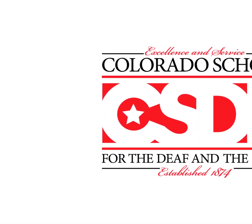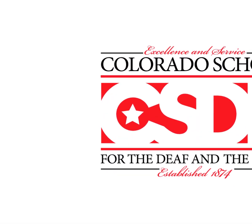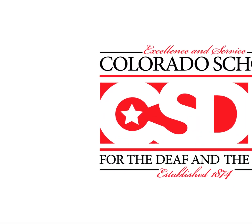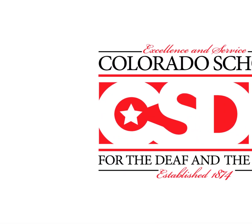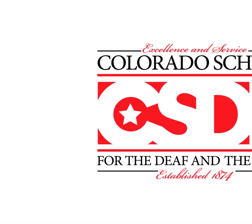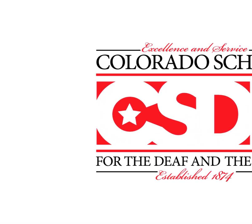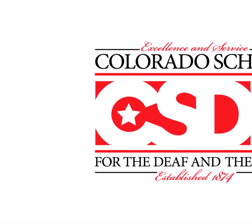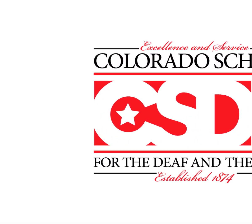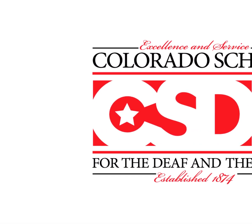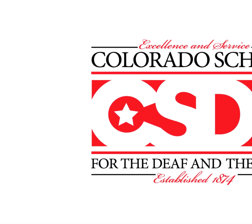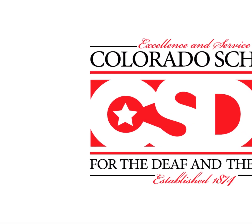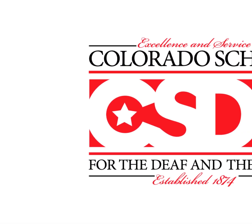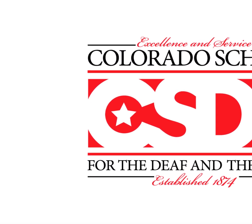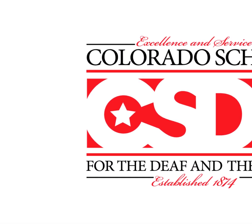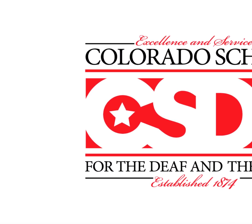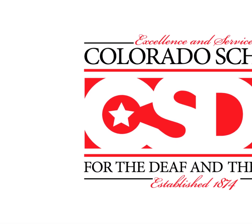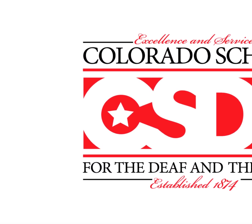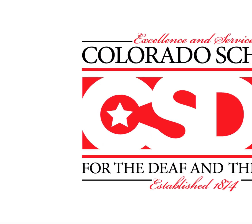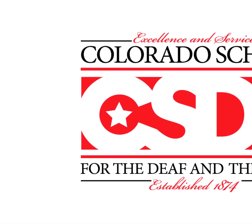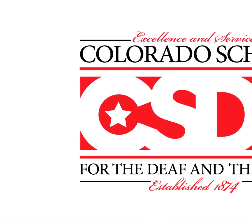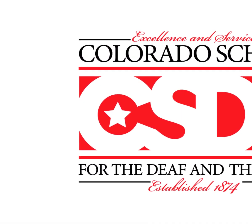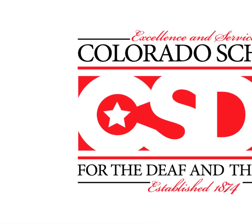(audio description)